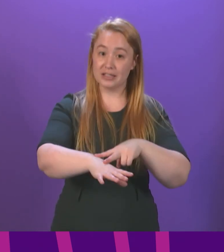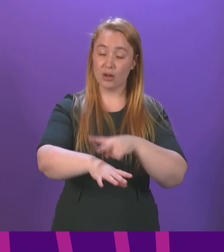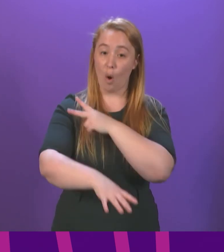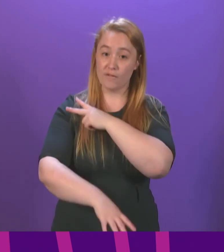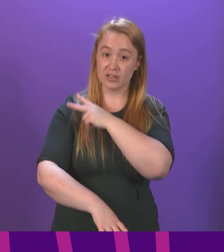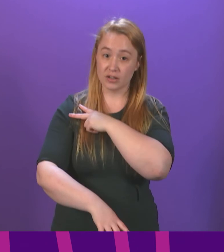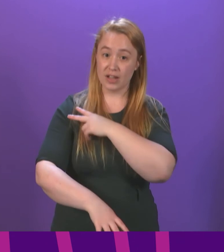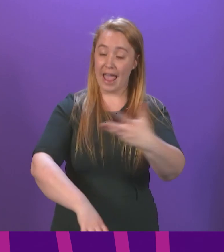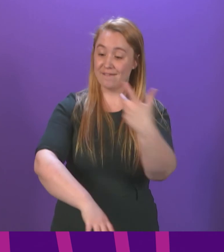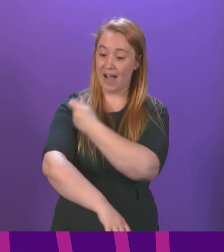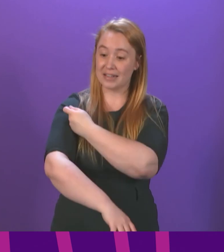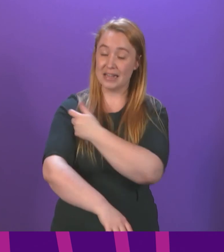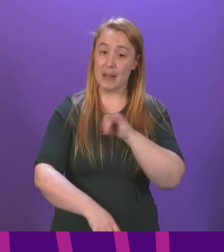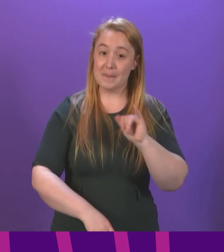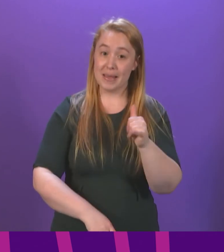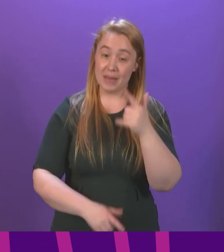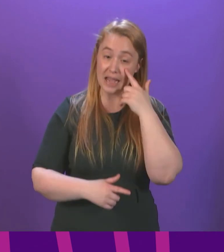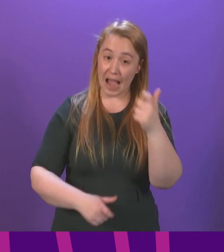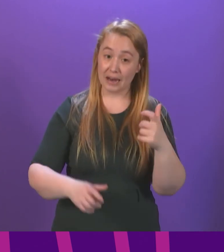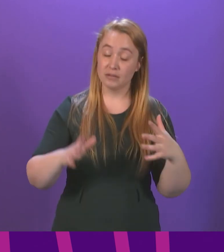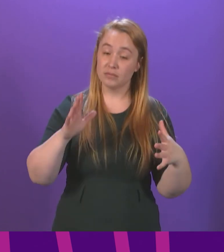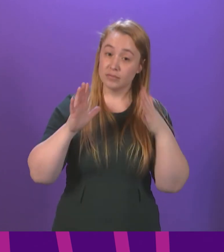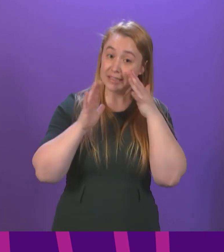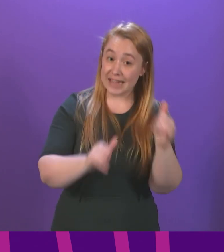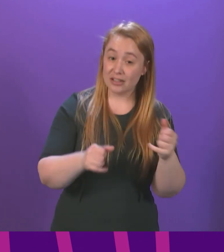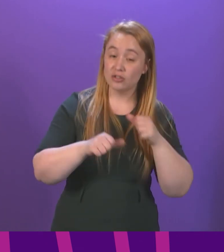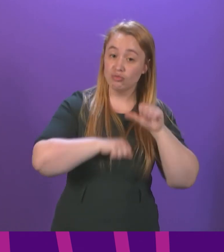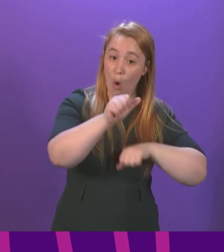vaccine roll-out, perhaps it can prioritise them in the testing roll-out. We are testing